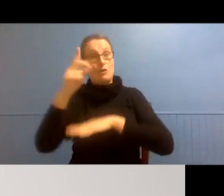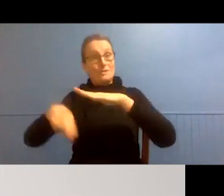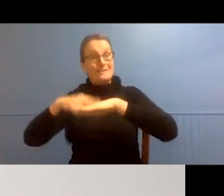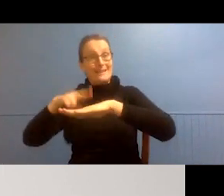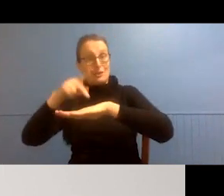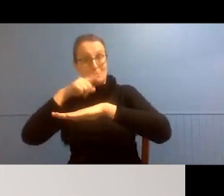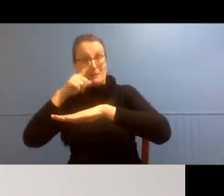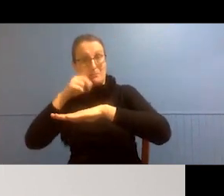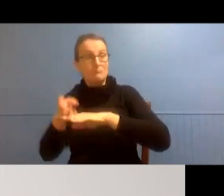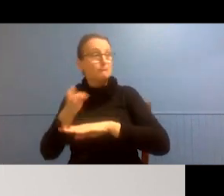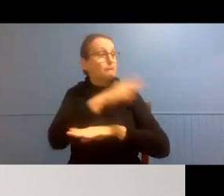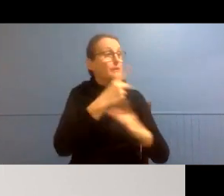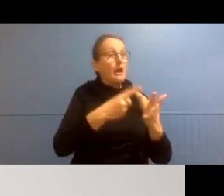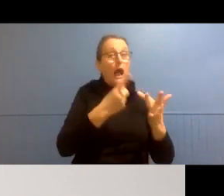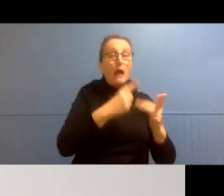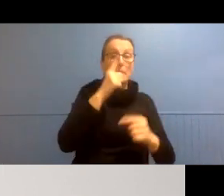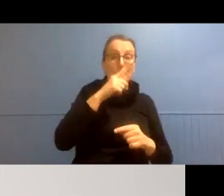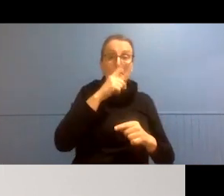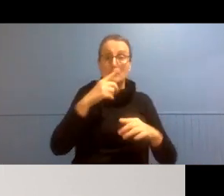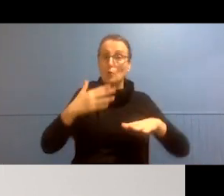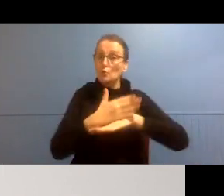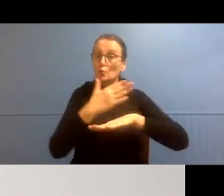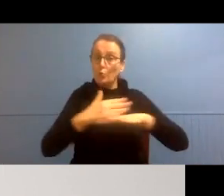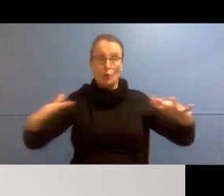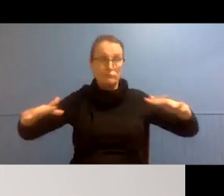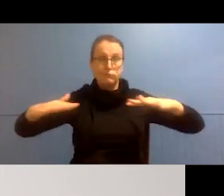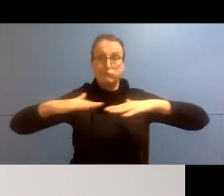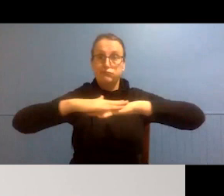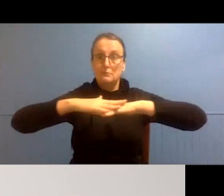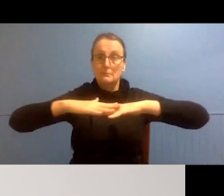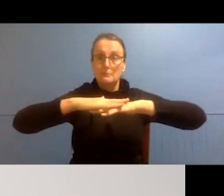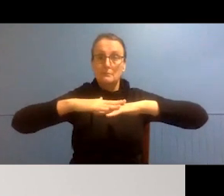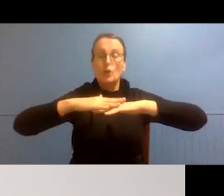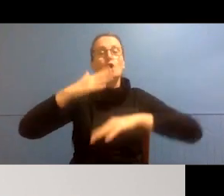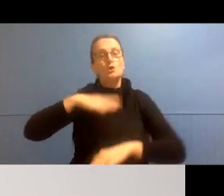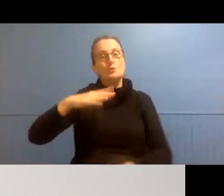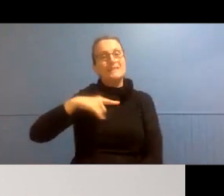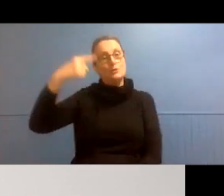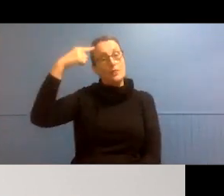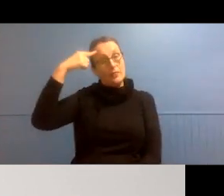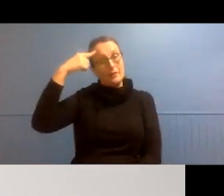important to work on the identity and the cultural traditions and